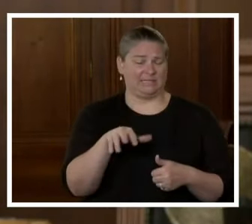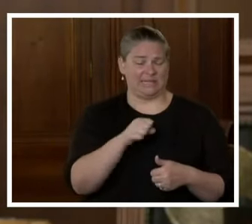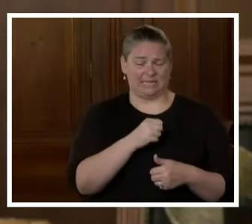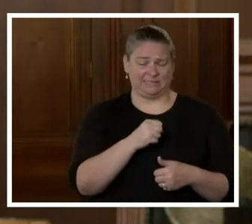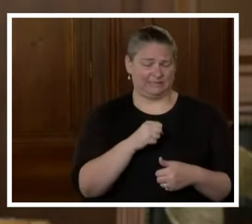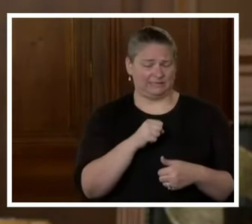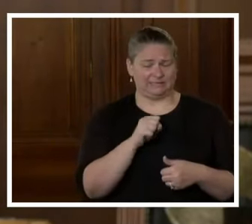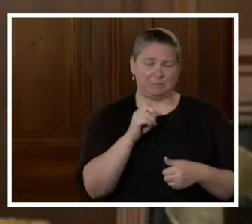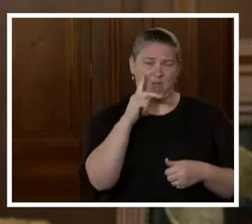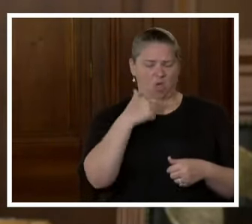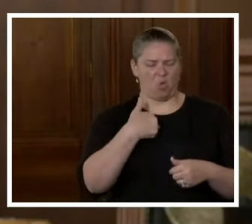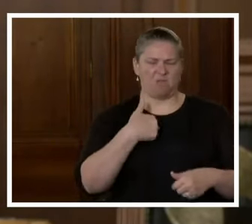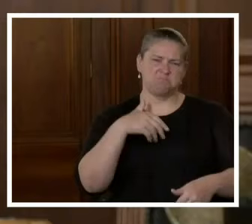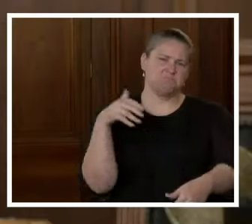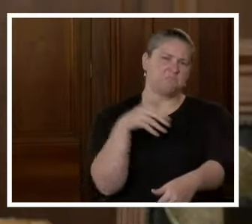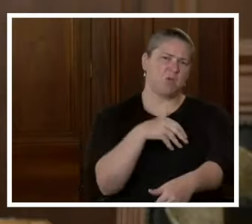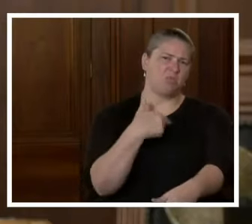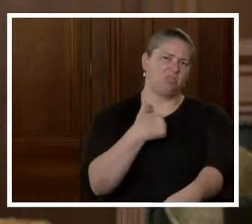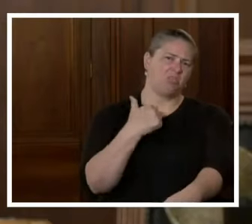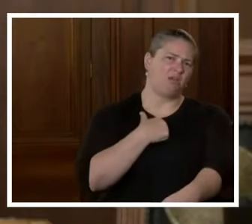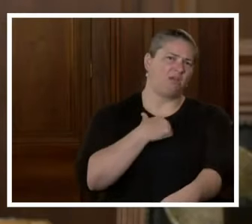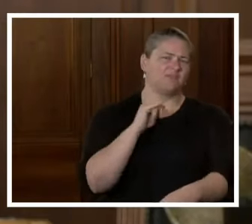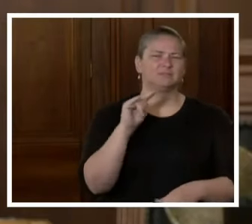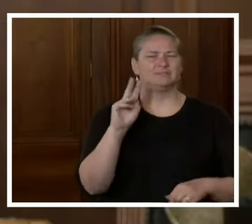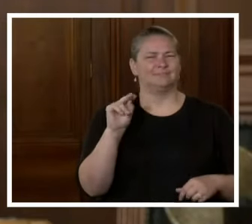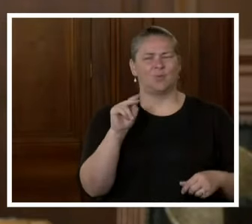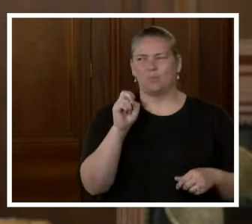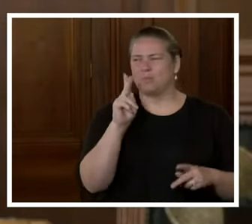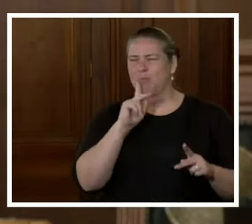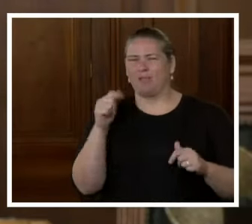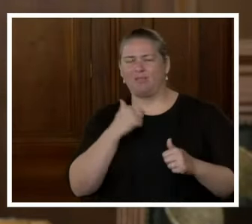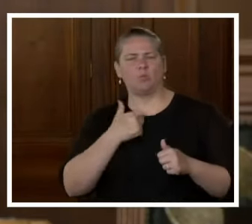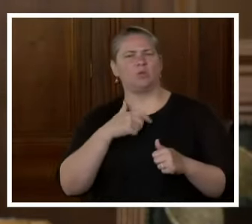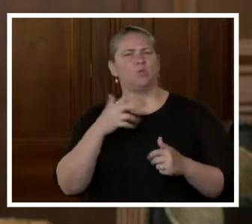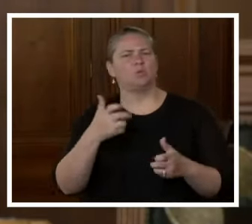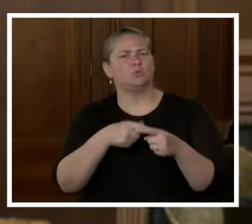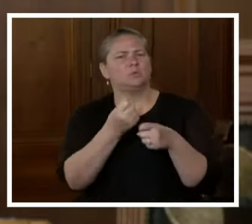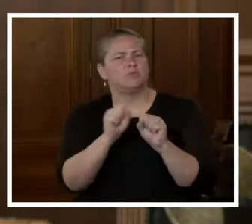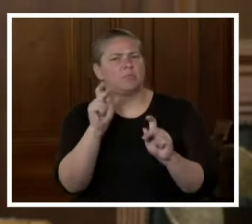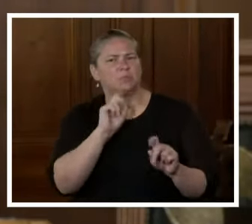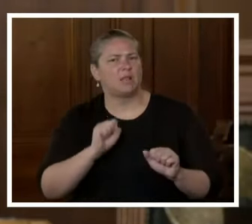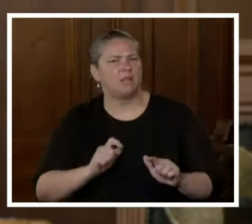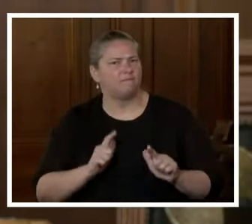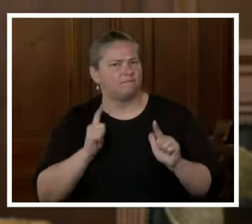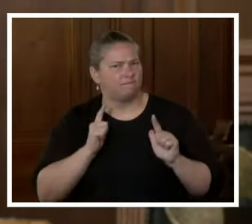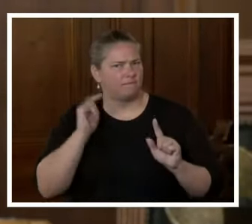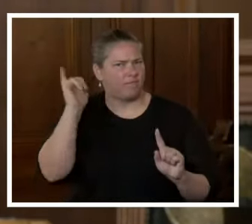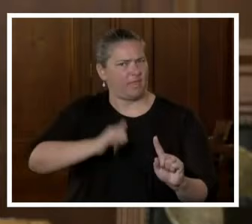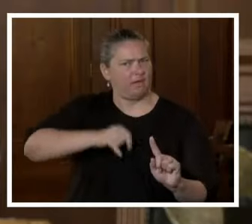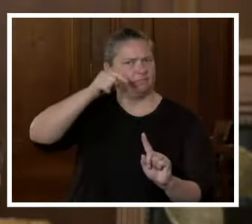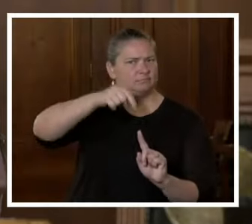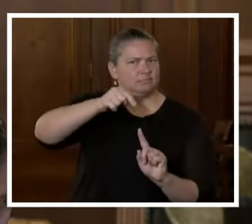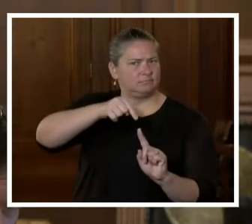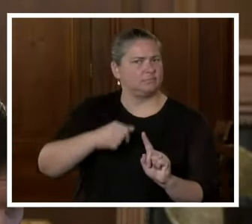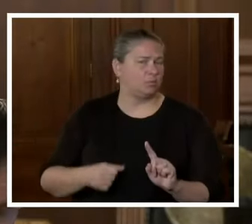DEMONSTRATIONS LAST NIGHT WITH